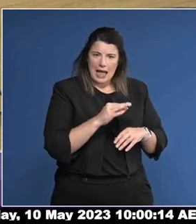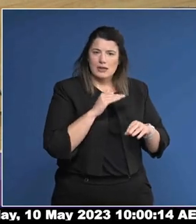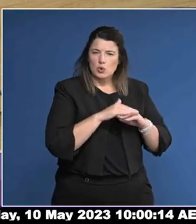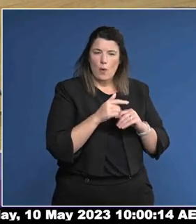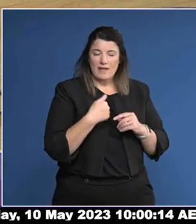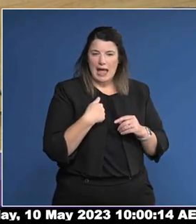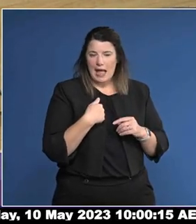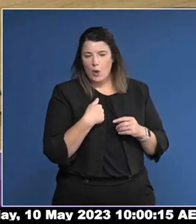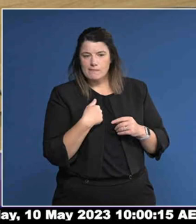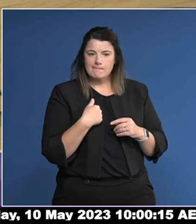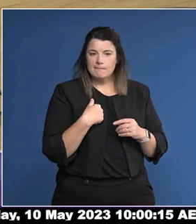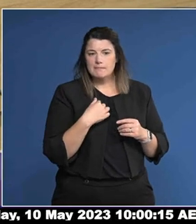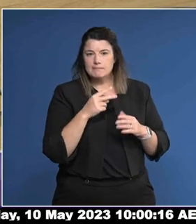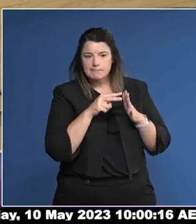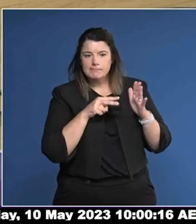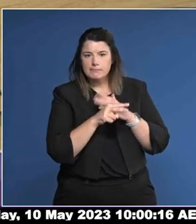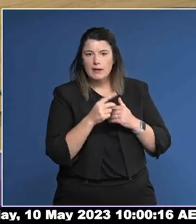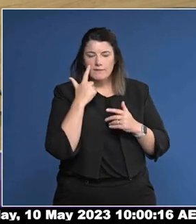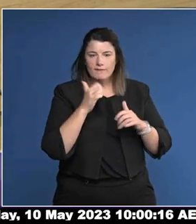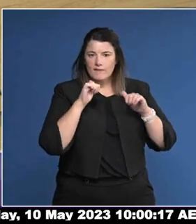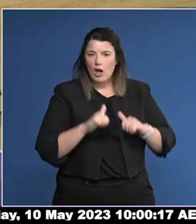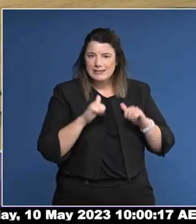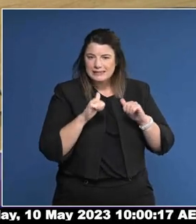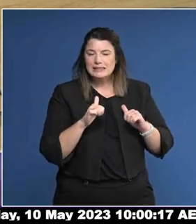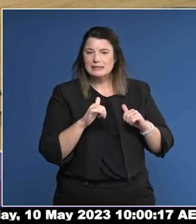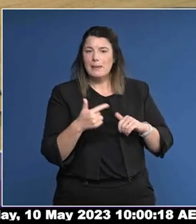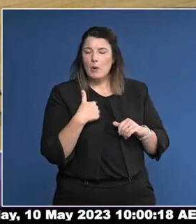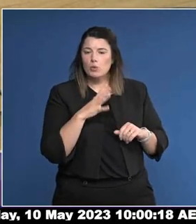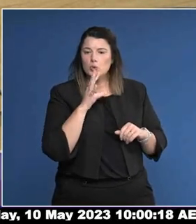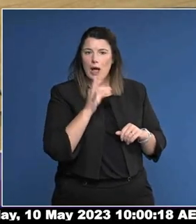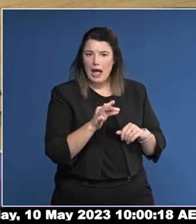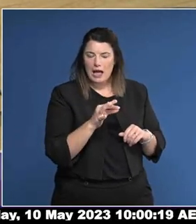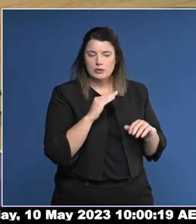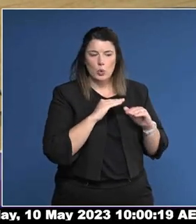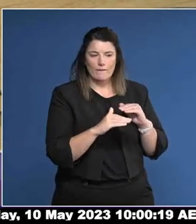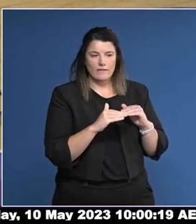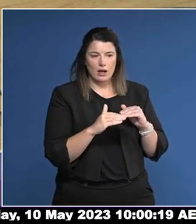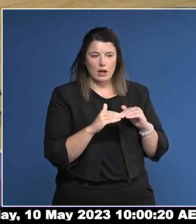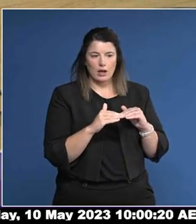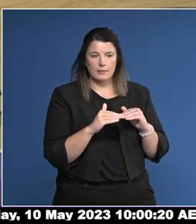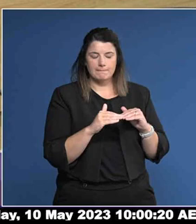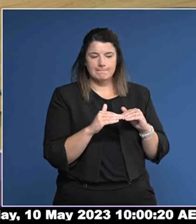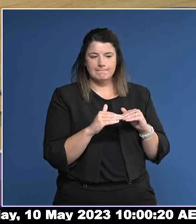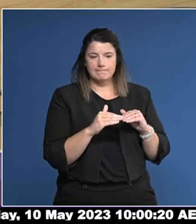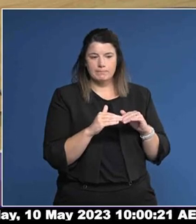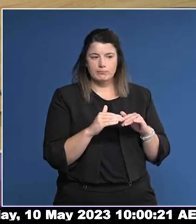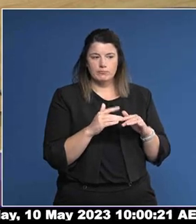for completeness, I want to ask you about the involvement, if any, with the Queensland